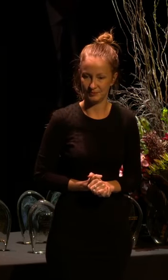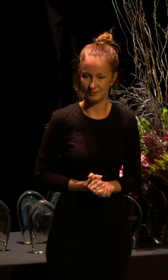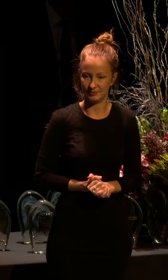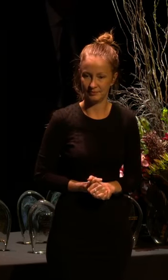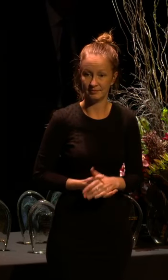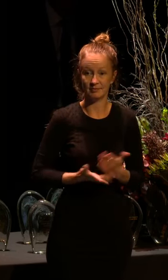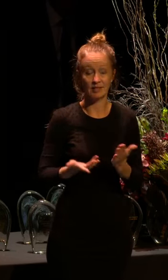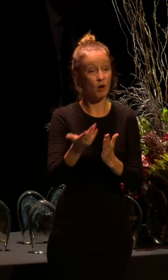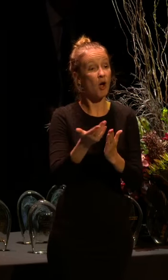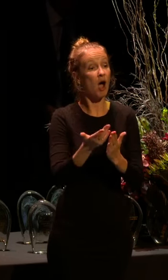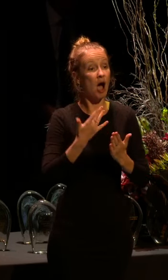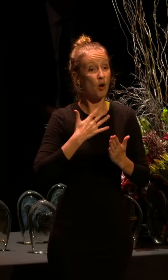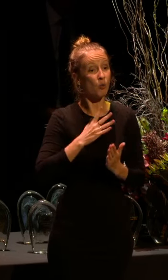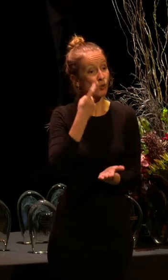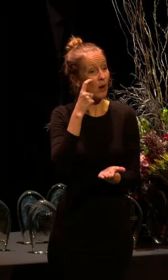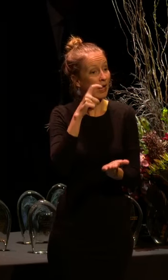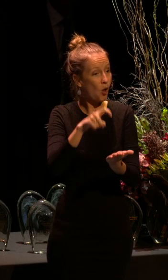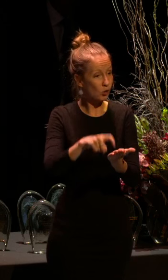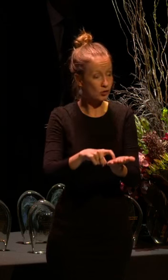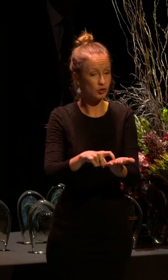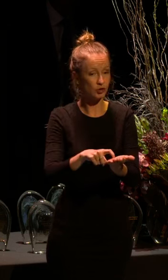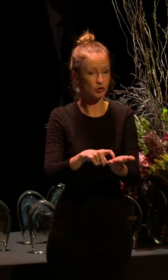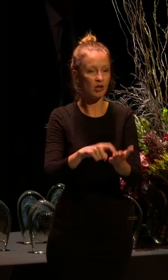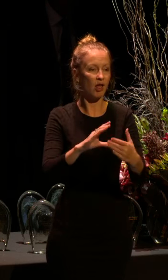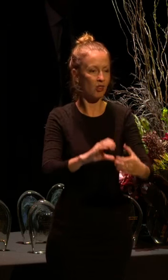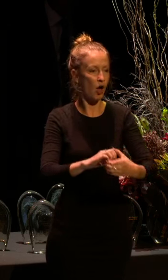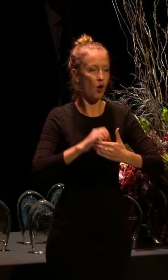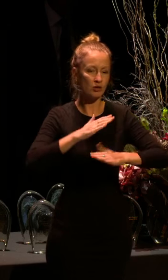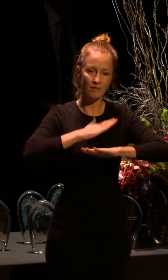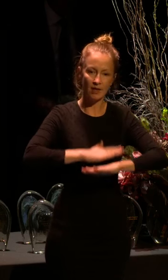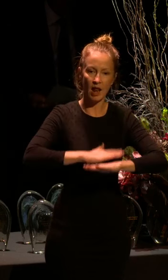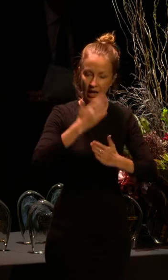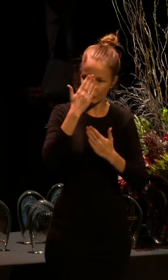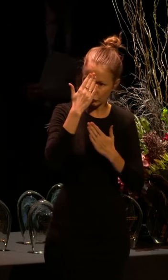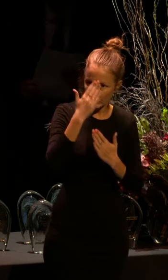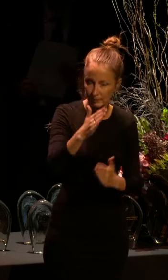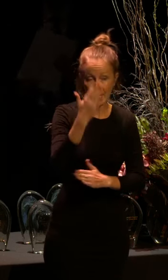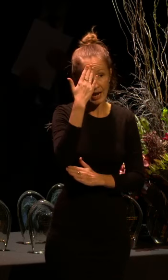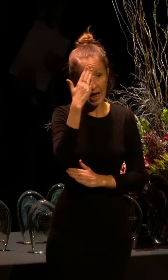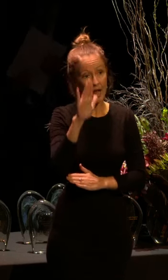And can I acknowledge the traditional owners of the land and pay my respects to elders past, present and emerging.